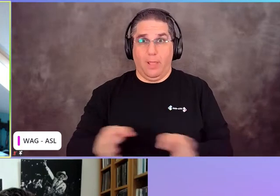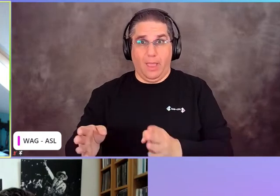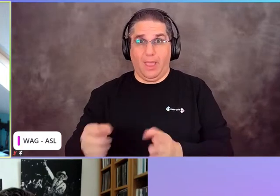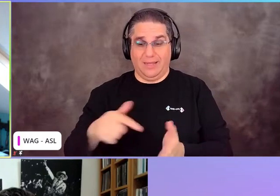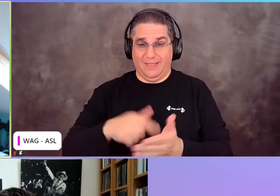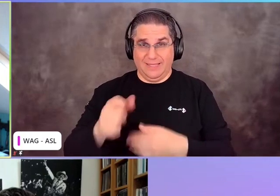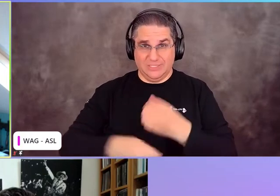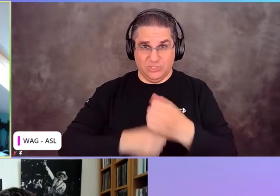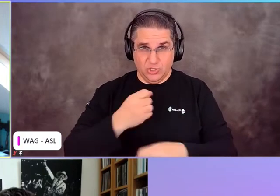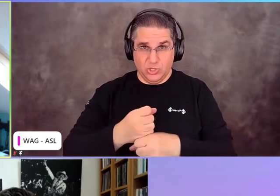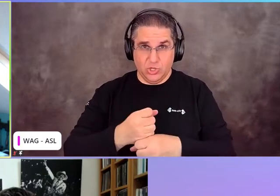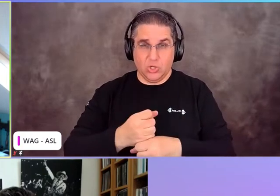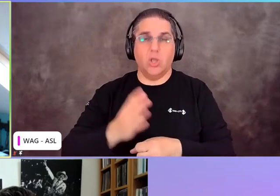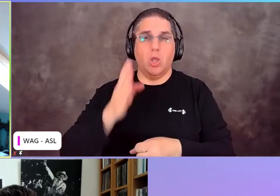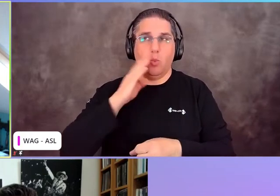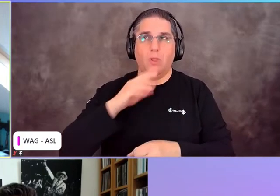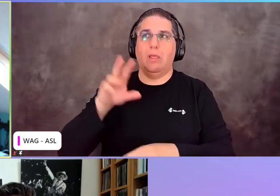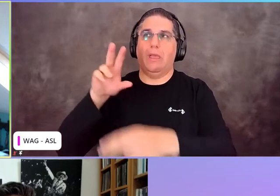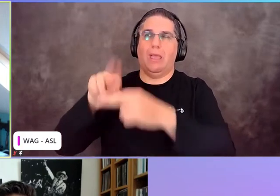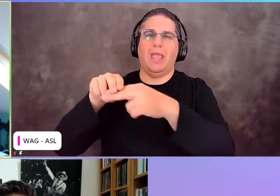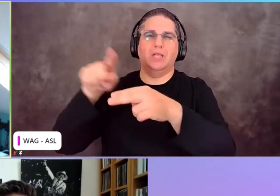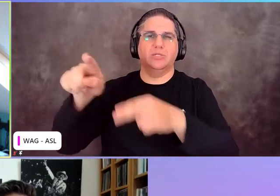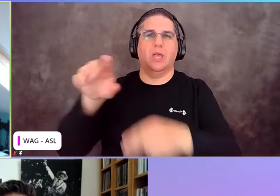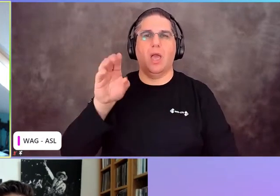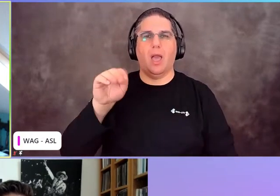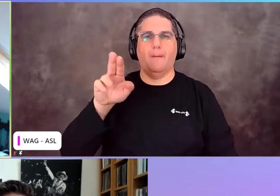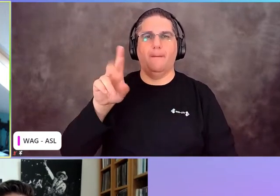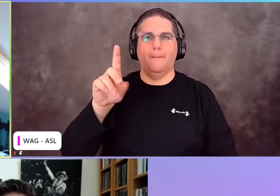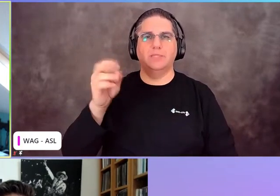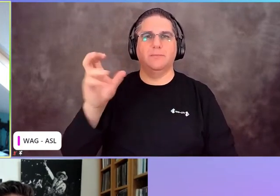[Dónal Rice] We have. It really does not seem to have